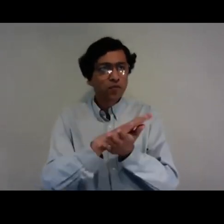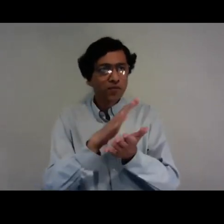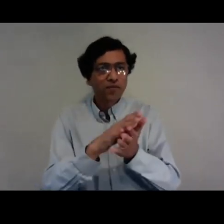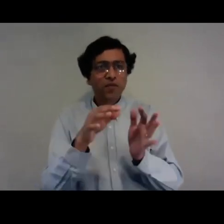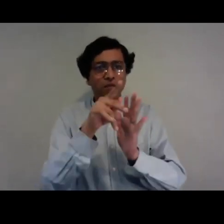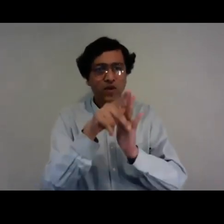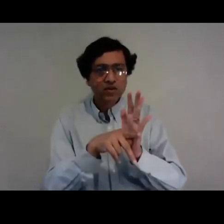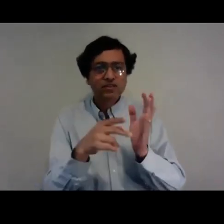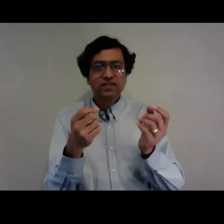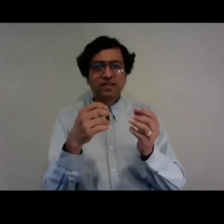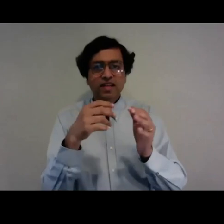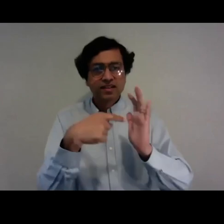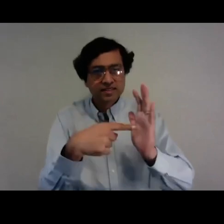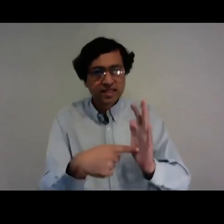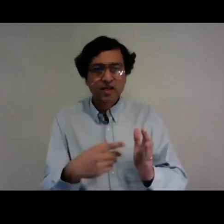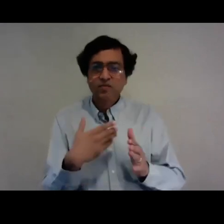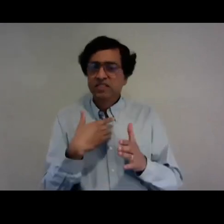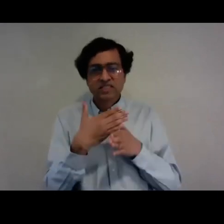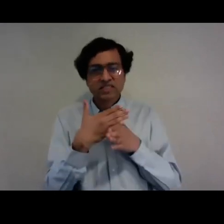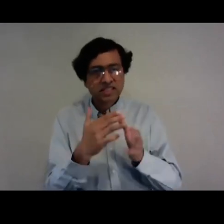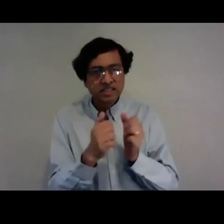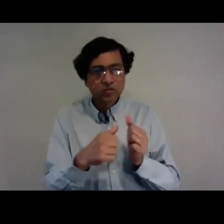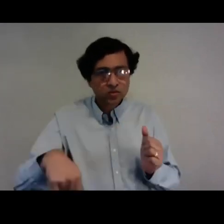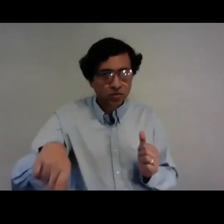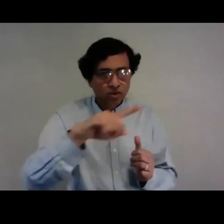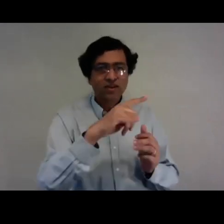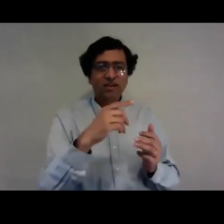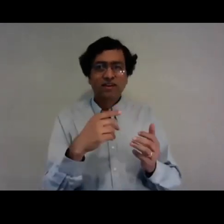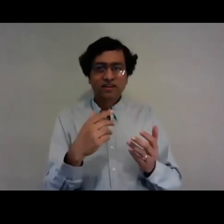We've got resources for schools. We can help look at policy.